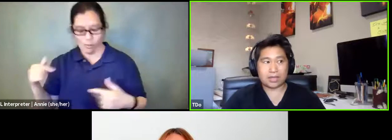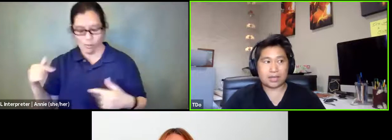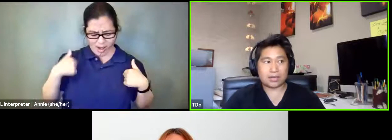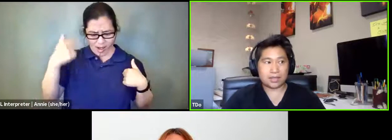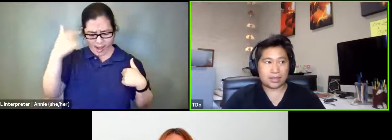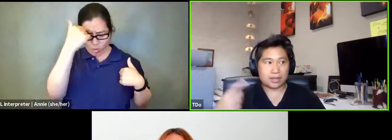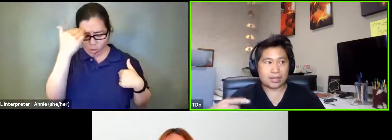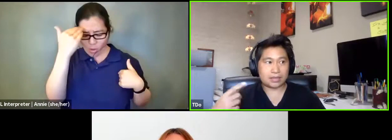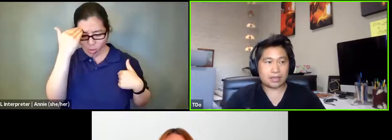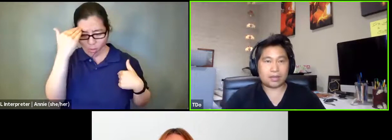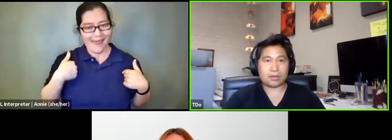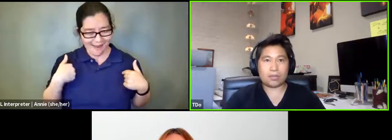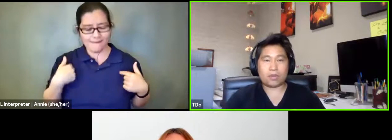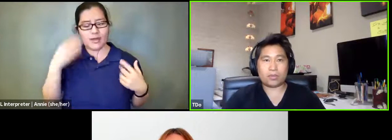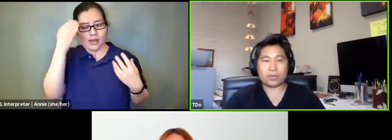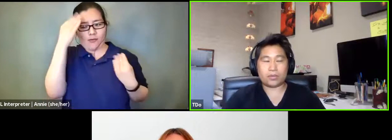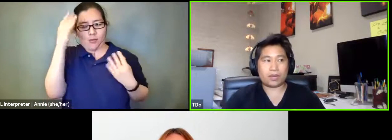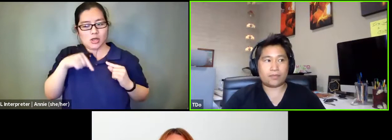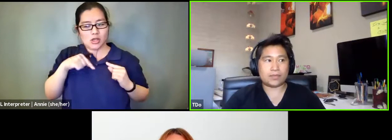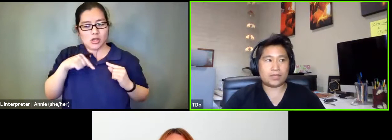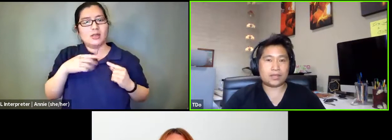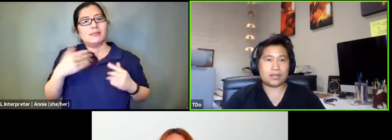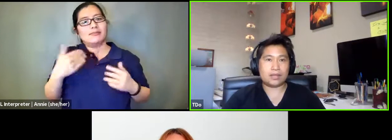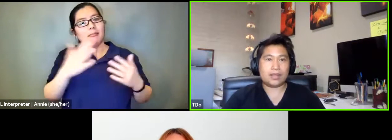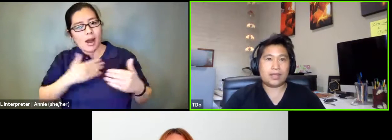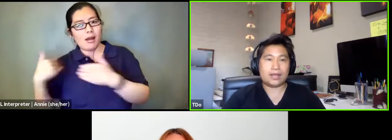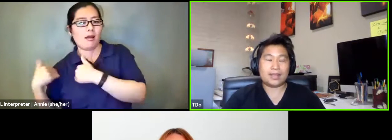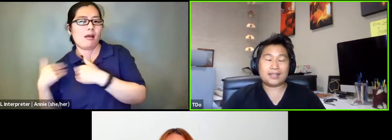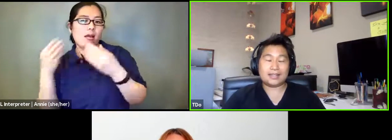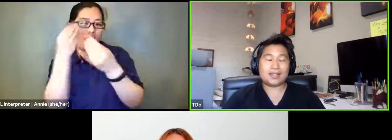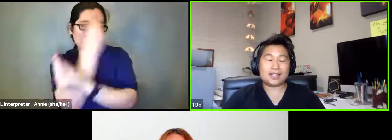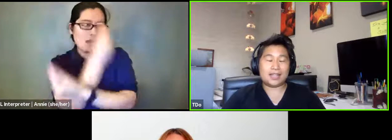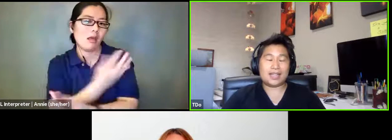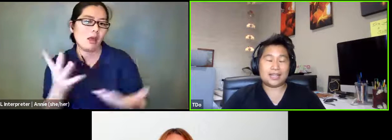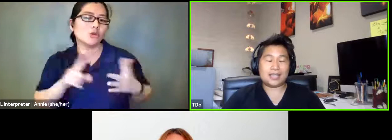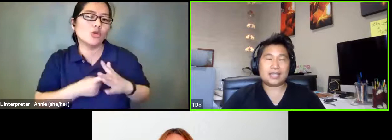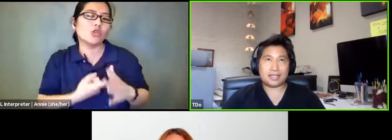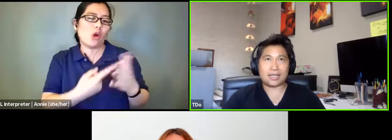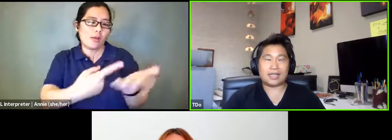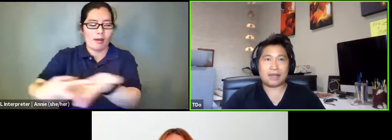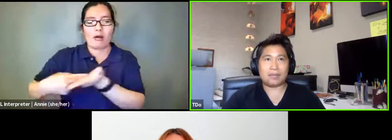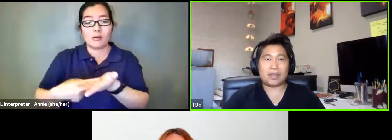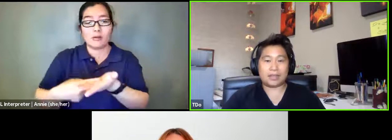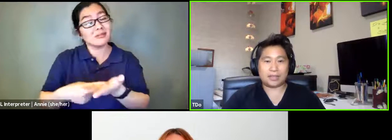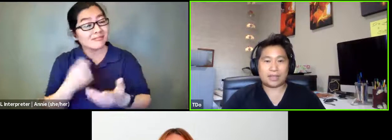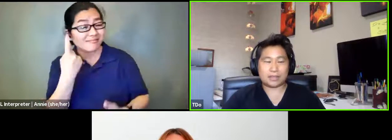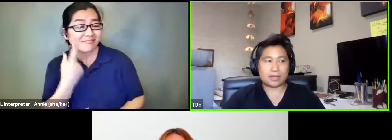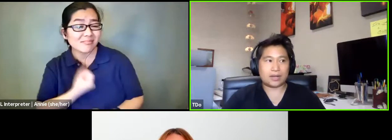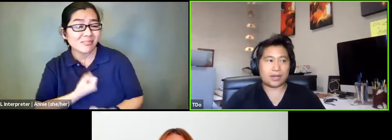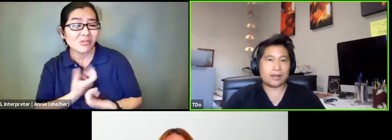to get the ball rolling with the conversation. It is exhausting but I think it is necessary.